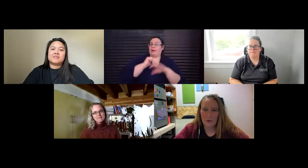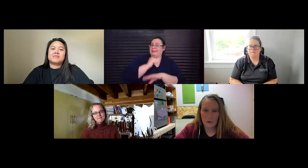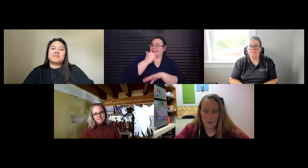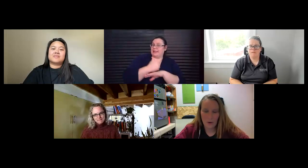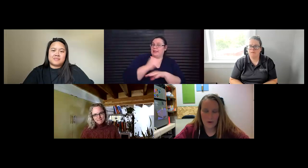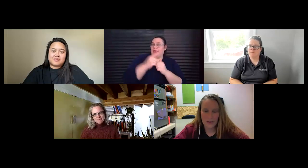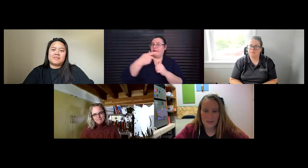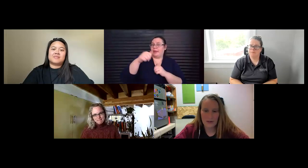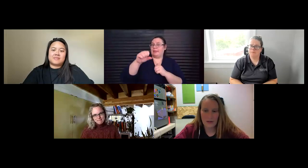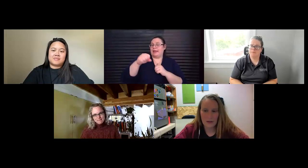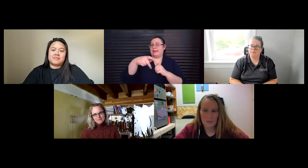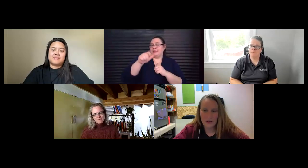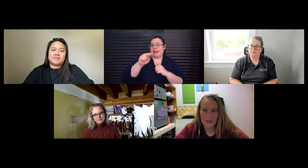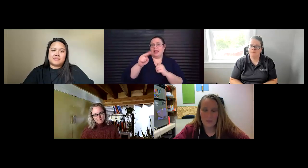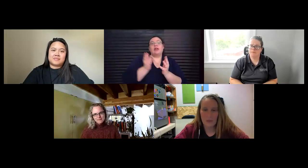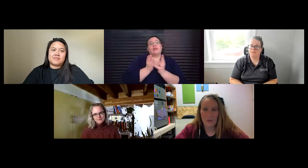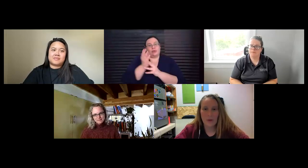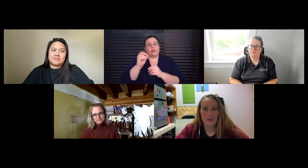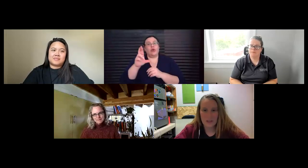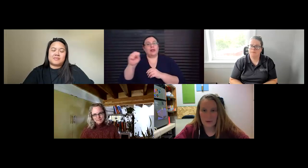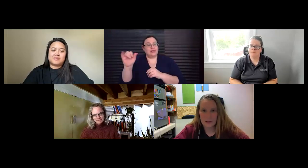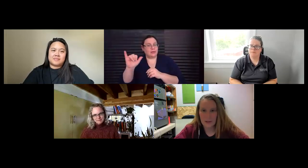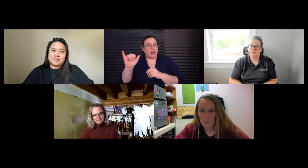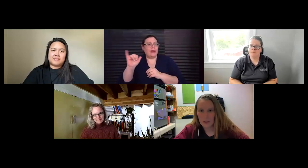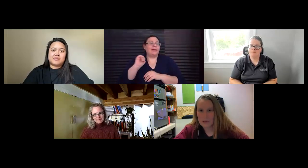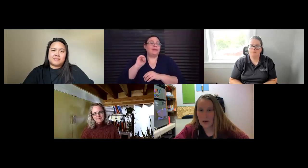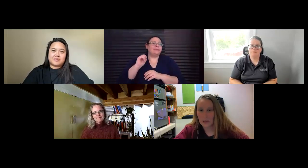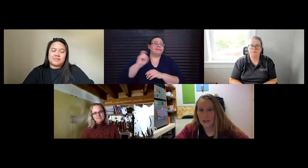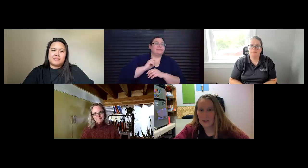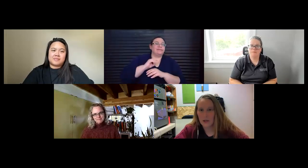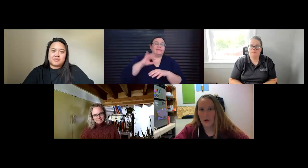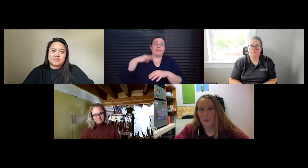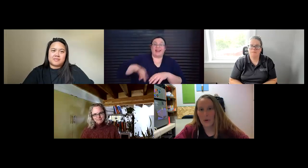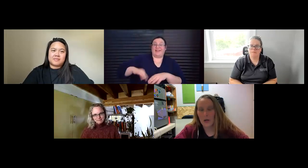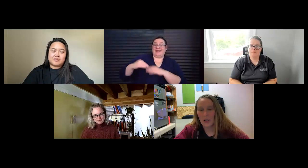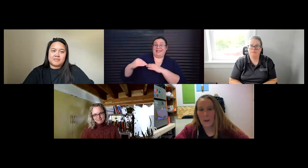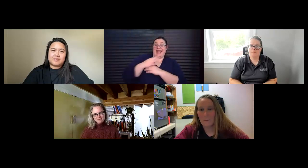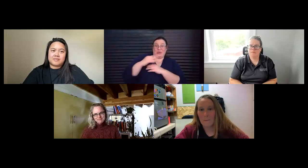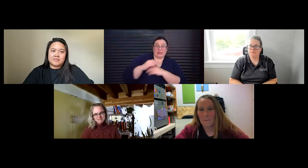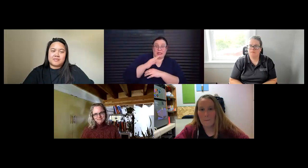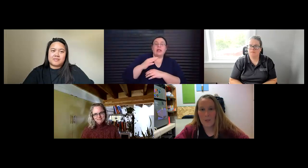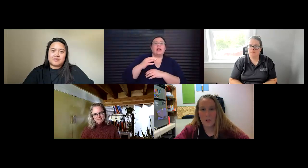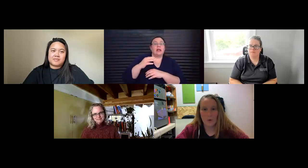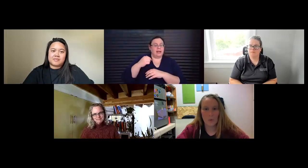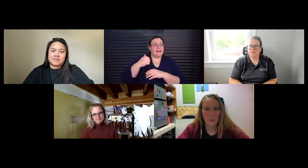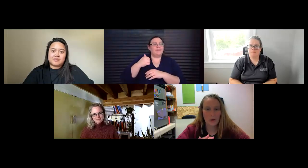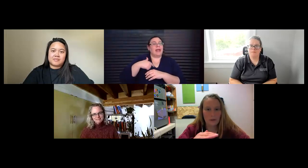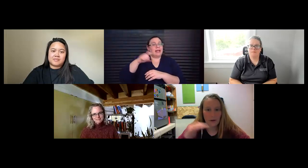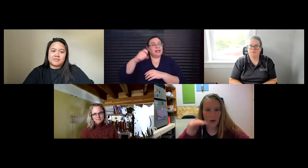Also with ORS they set me up with benefits counseling because I need to know what the